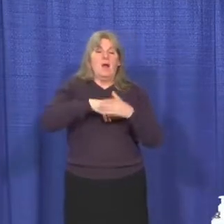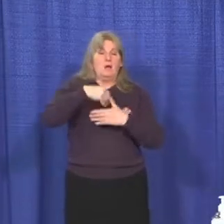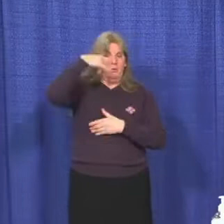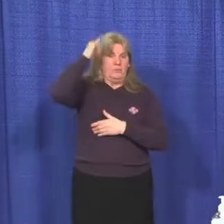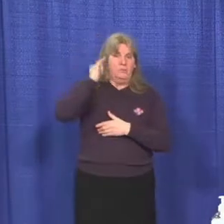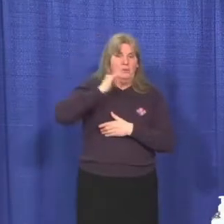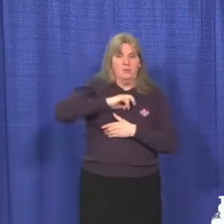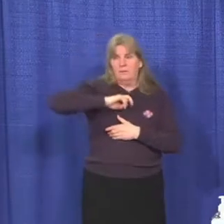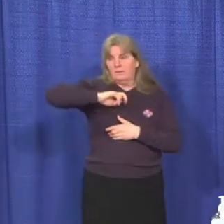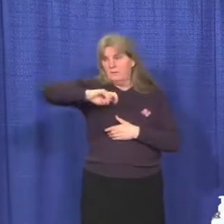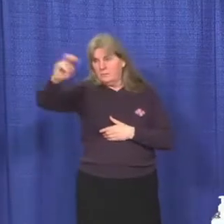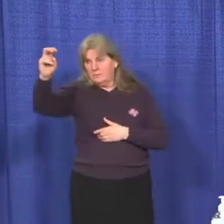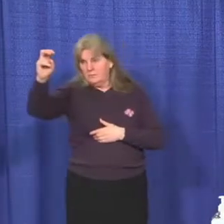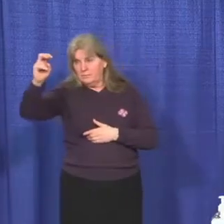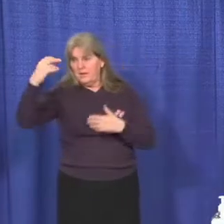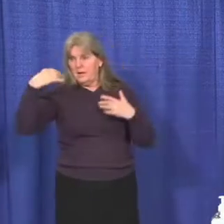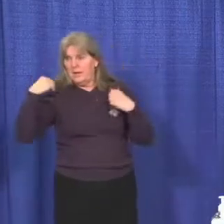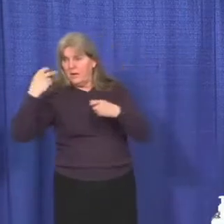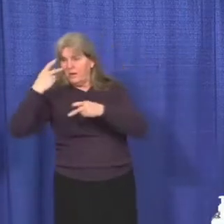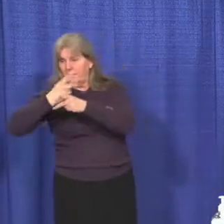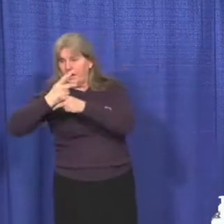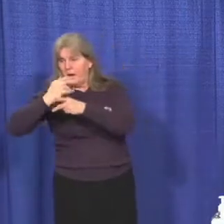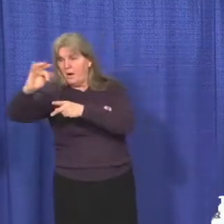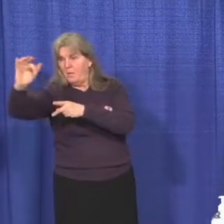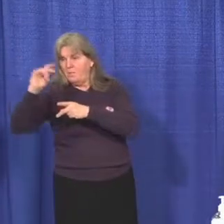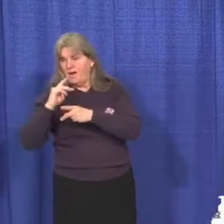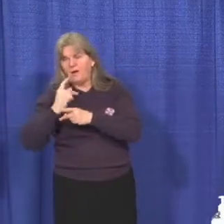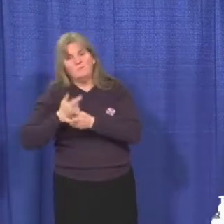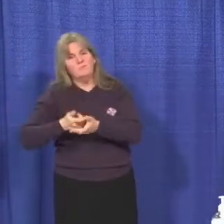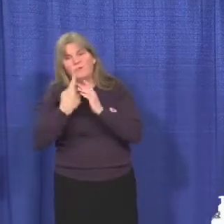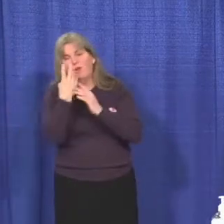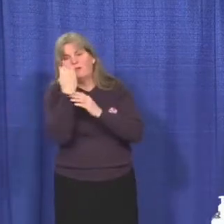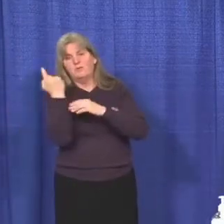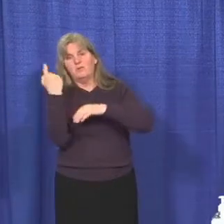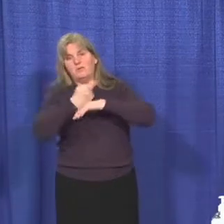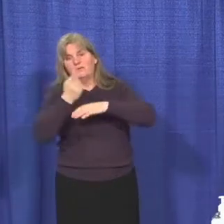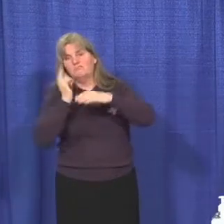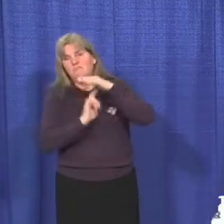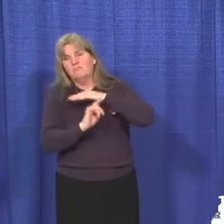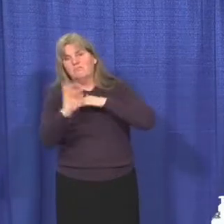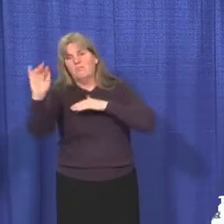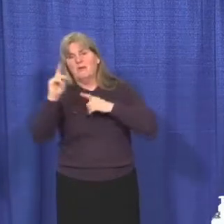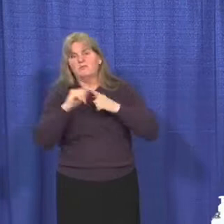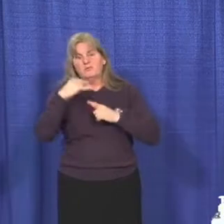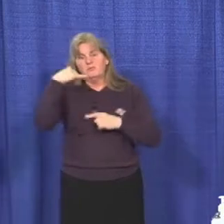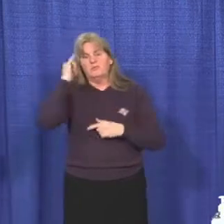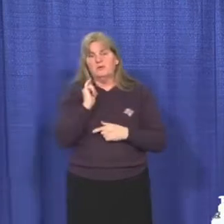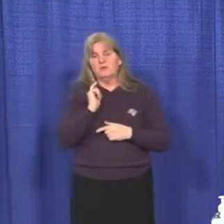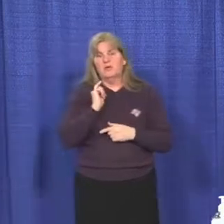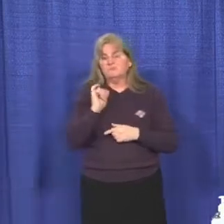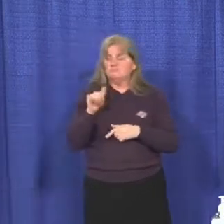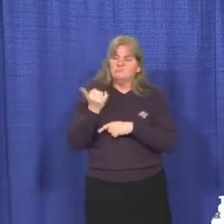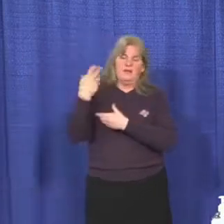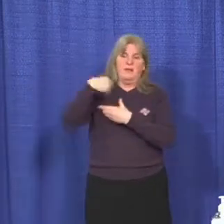We also need to plan for that self-isolation requirement and that needs to be factored into